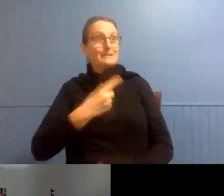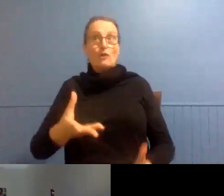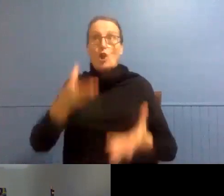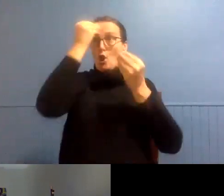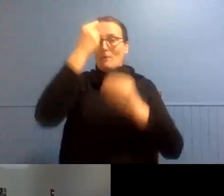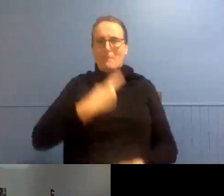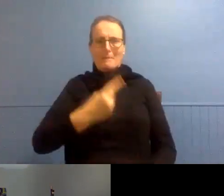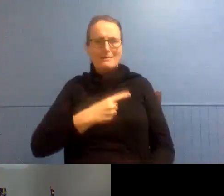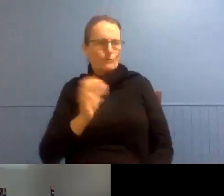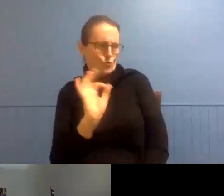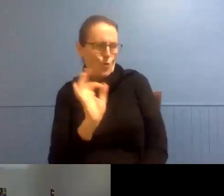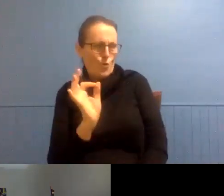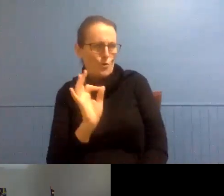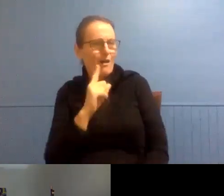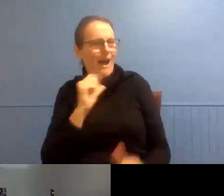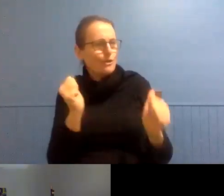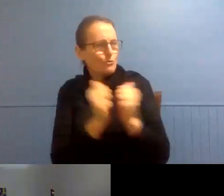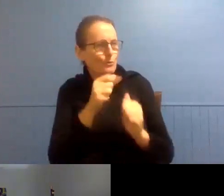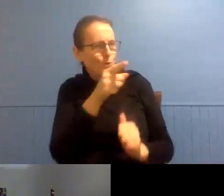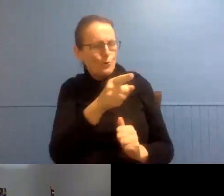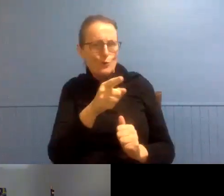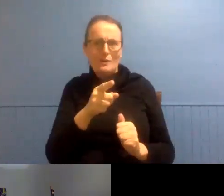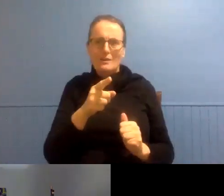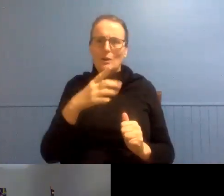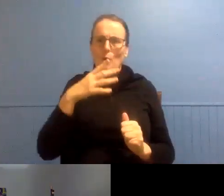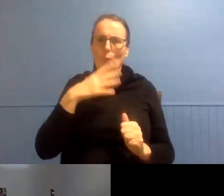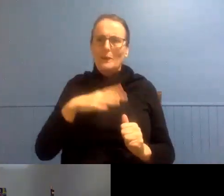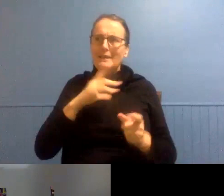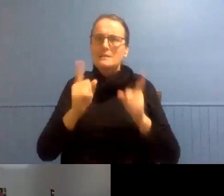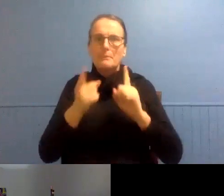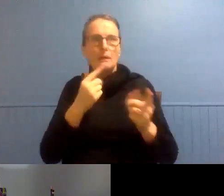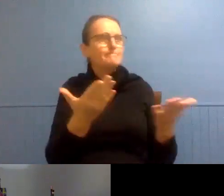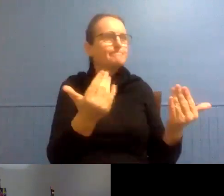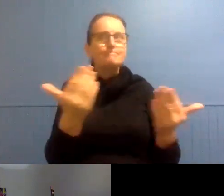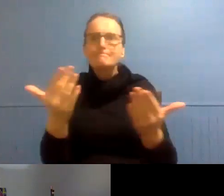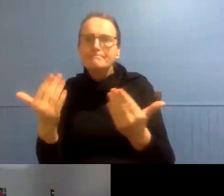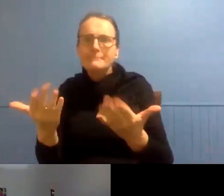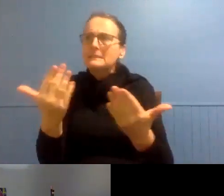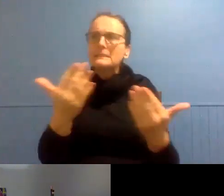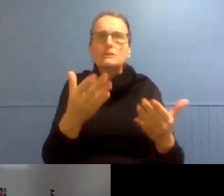It's about, as you were saying, about being naive and also being open to learn.